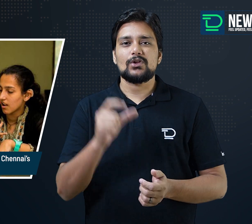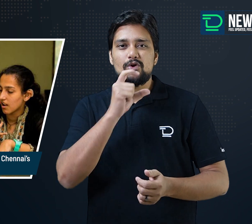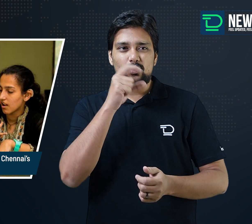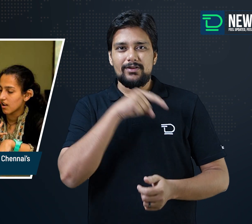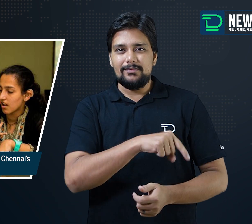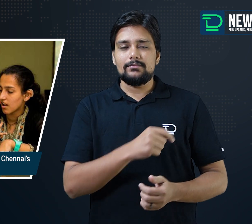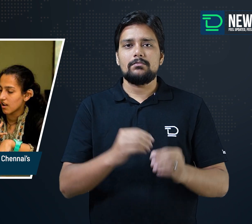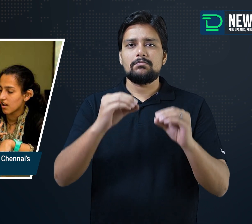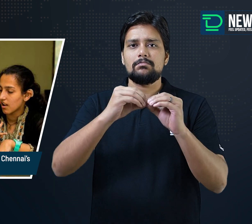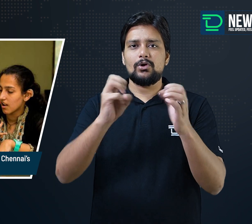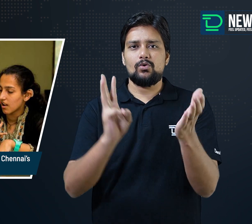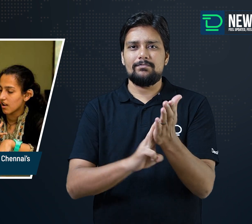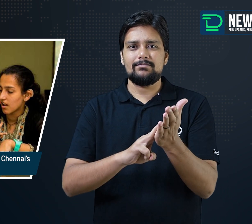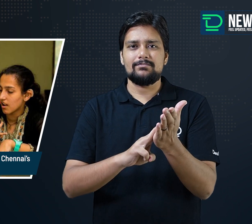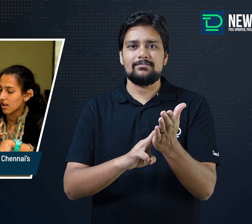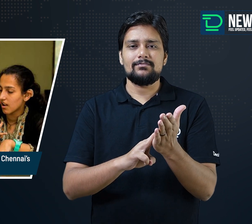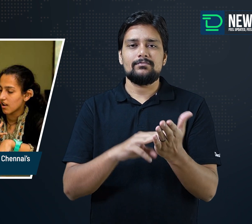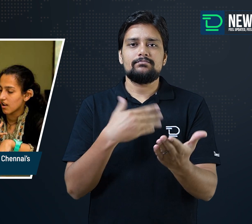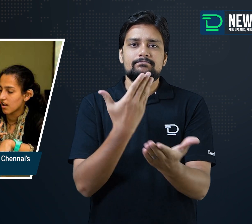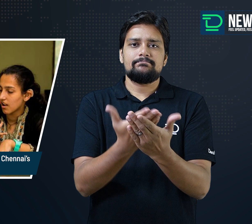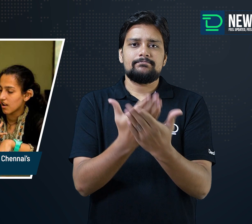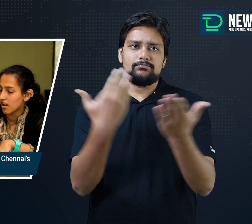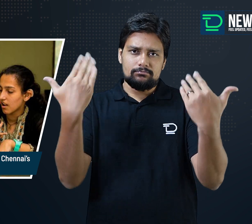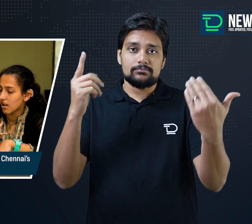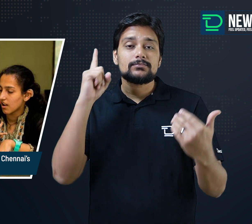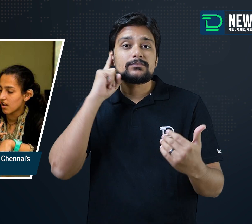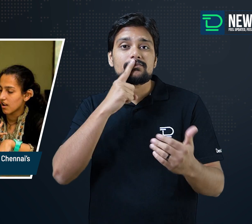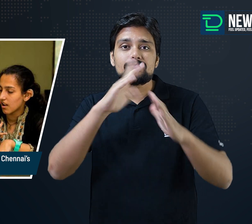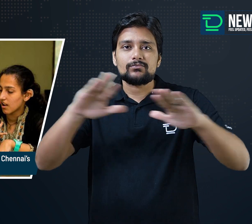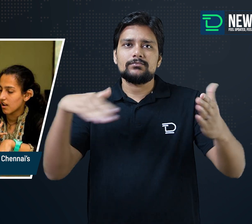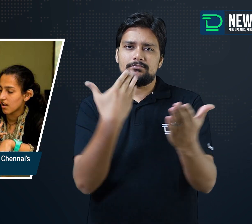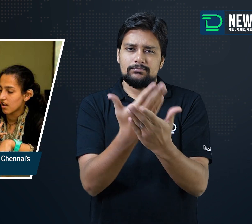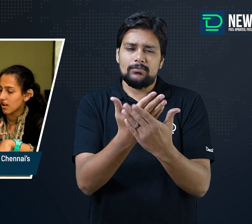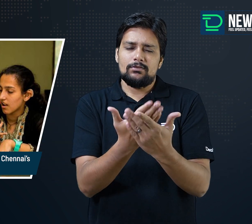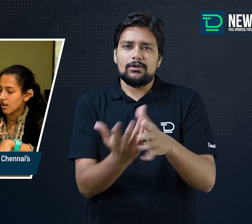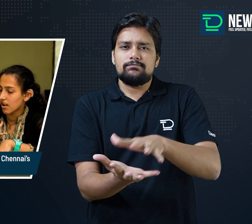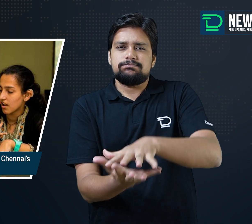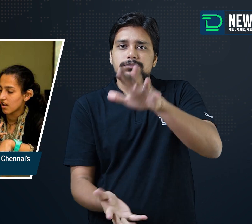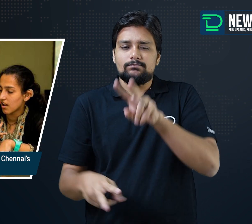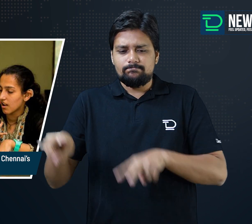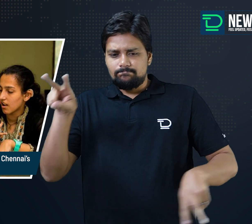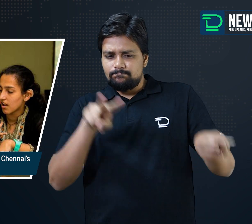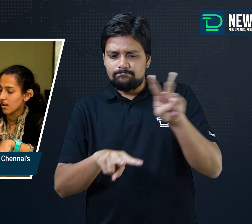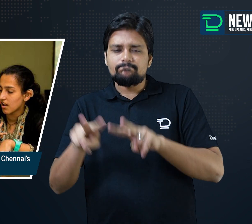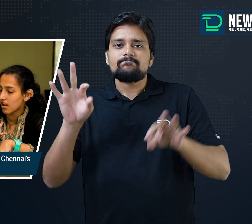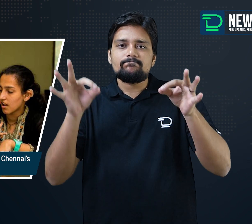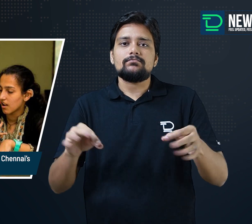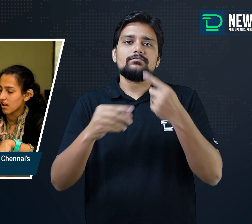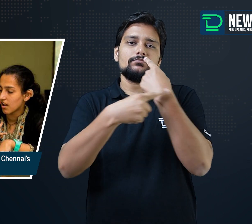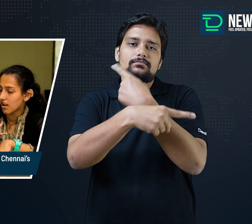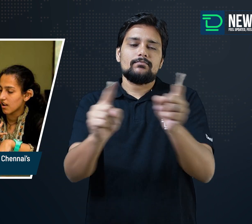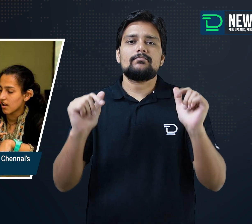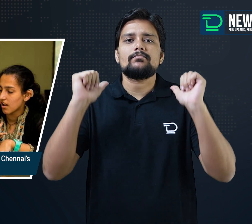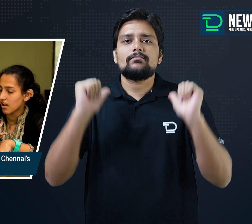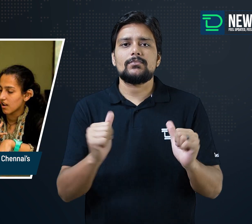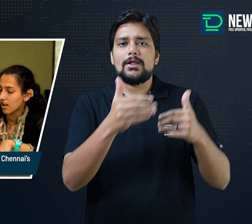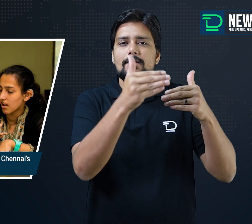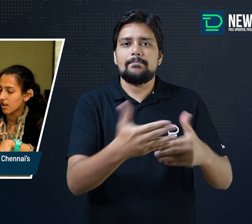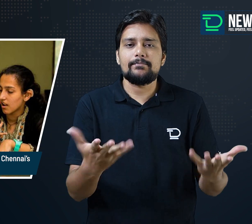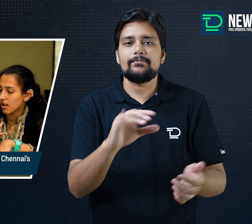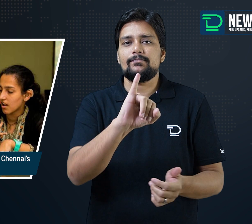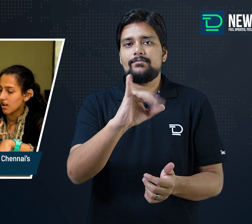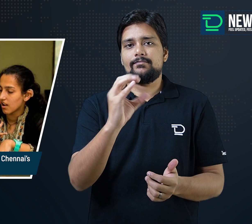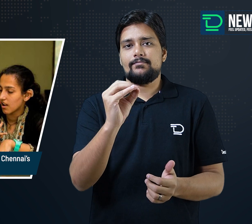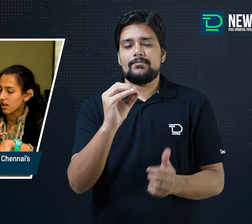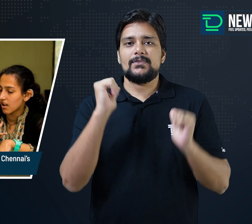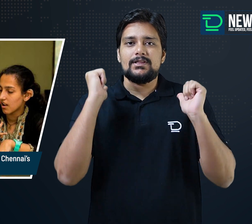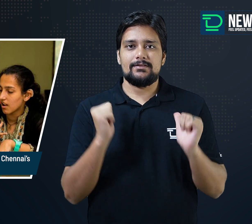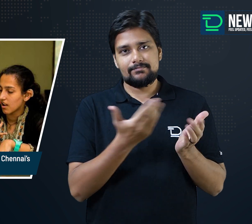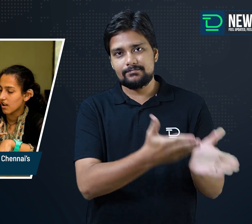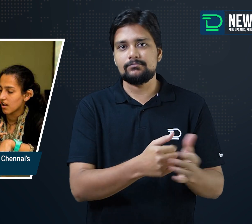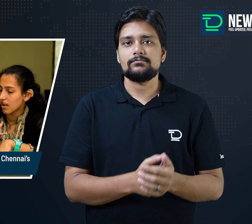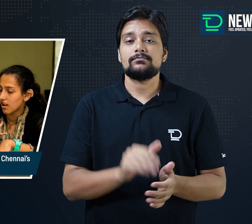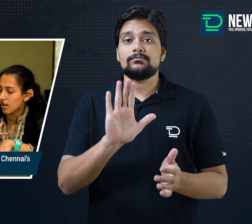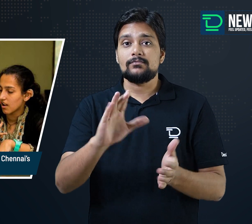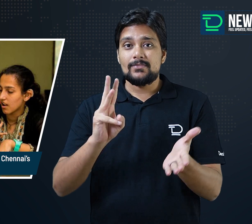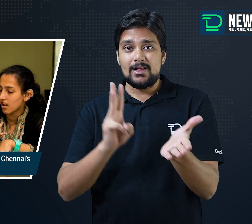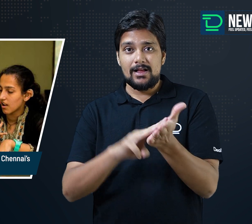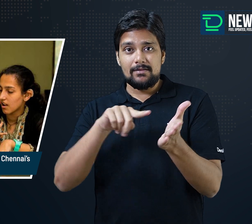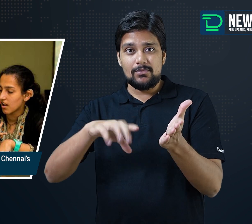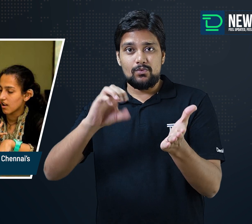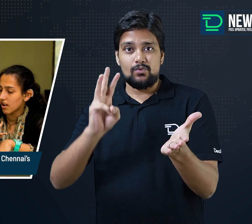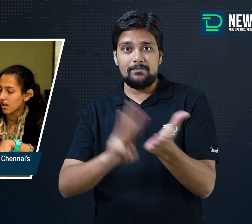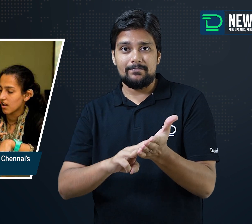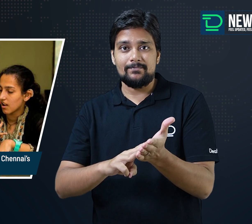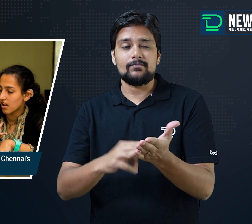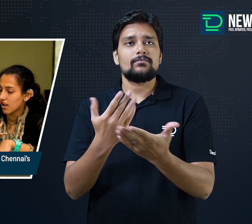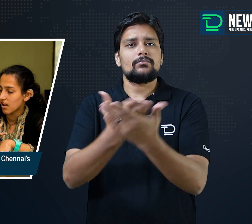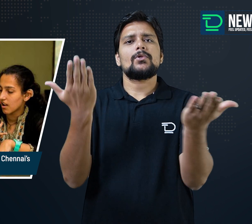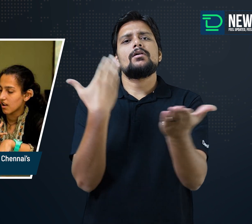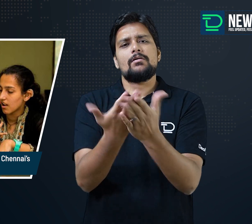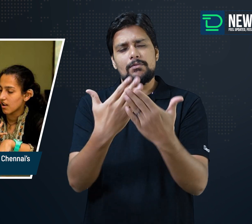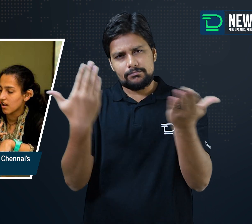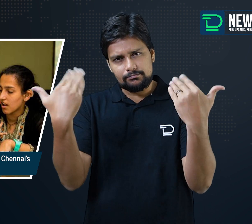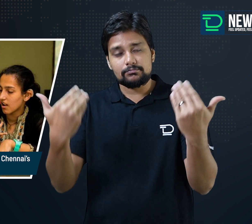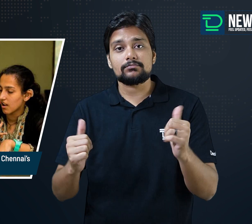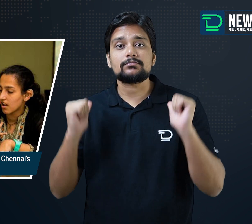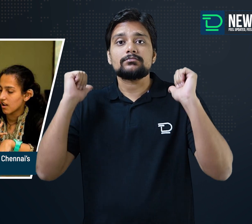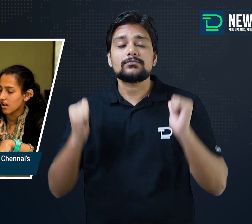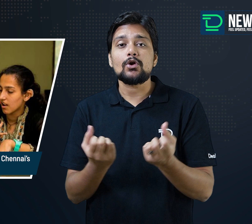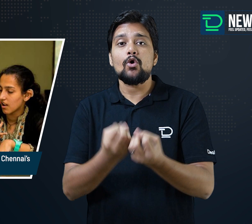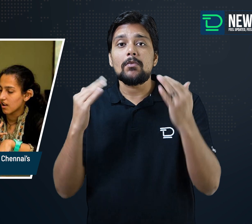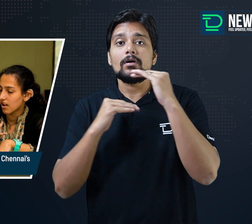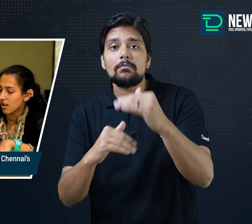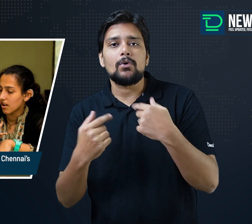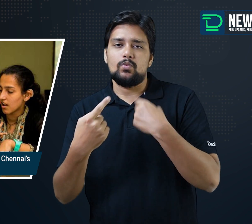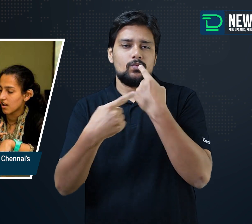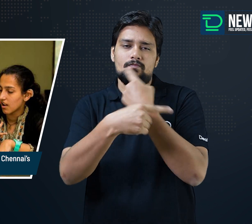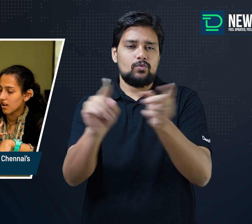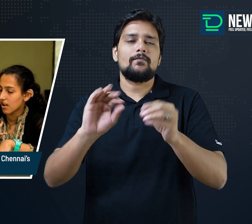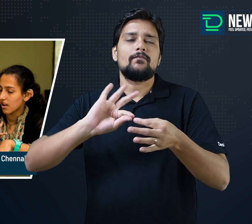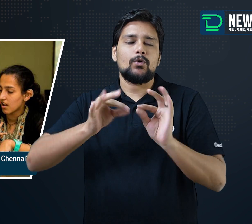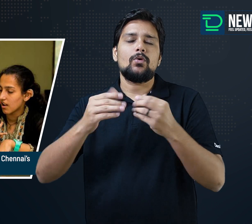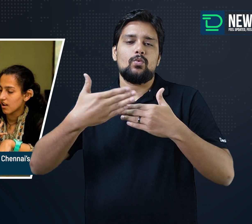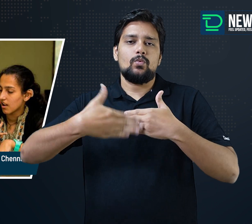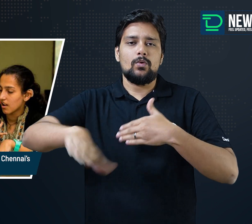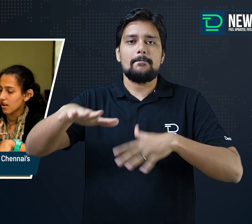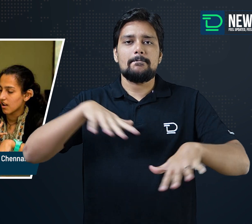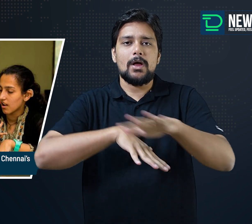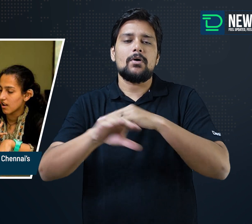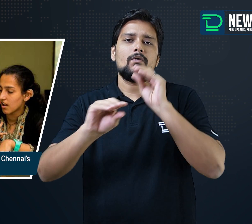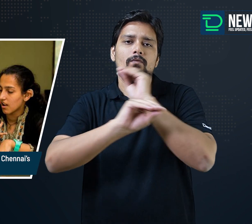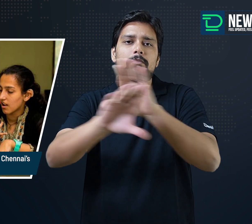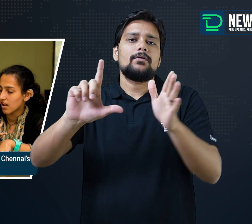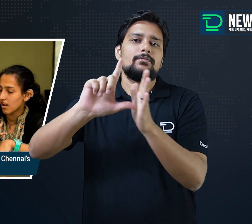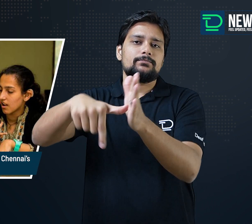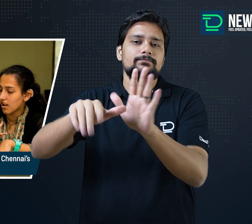The B Com course in the college exclusively for deaf students has 60 seats and now depending on application strength for M.Com seats will be fixed.